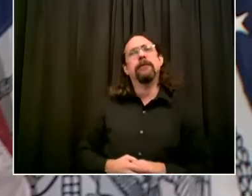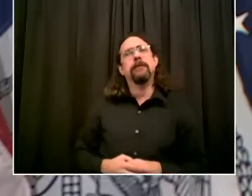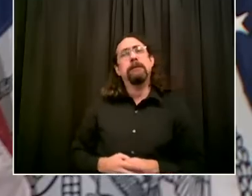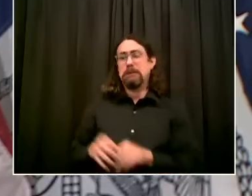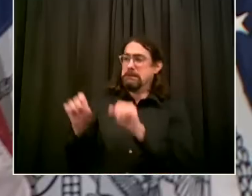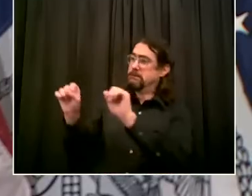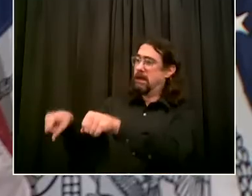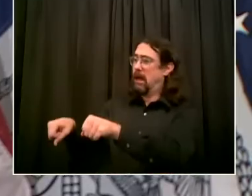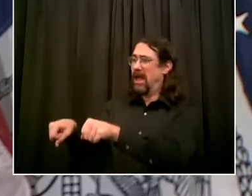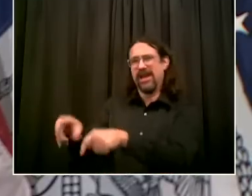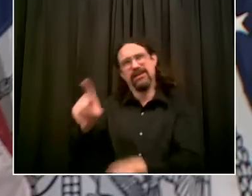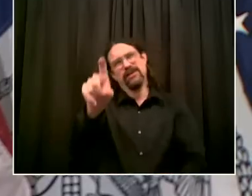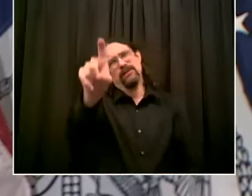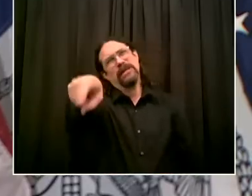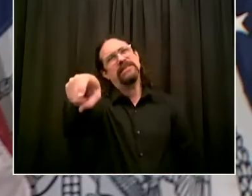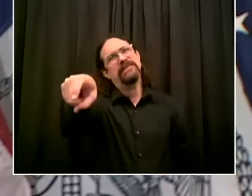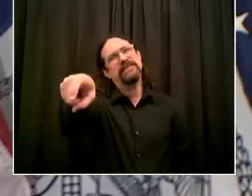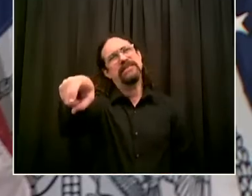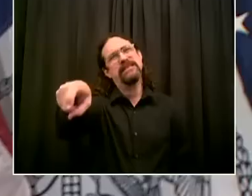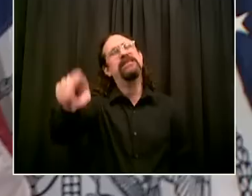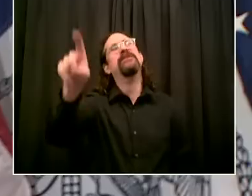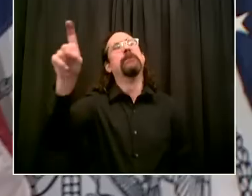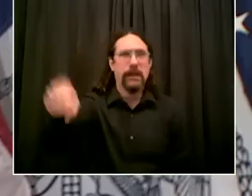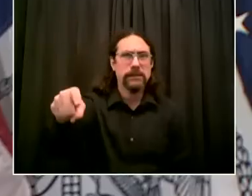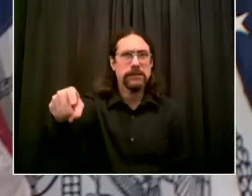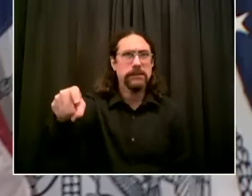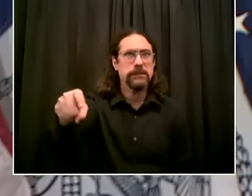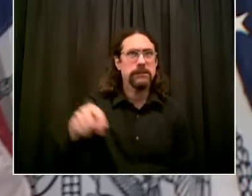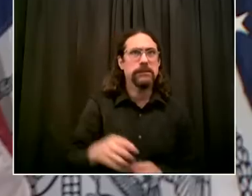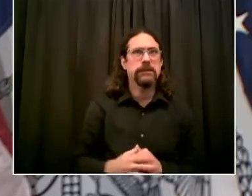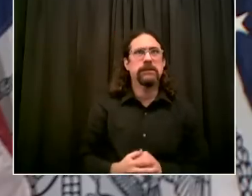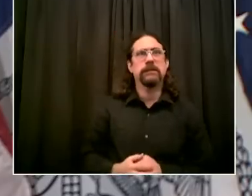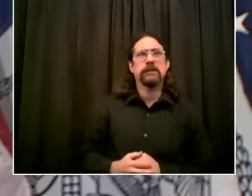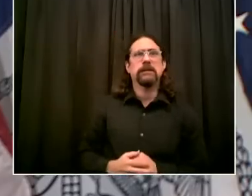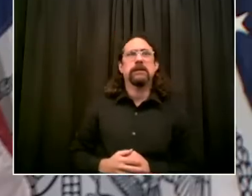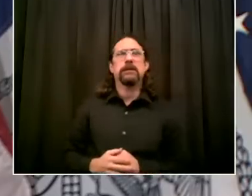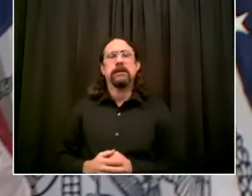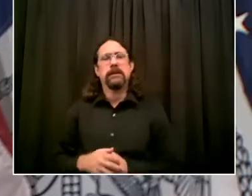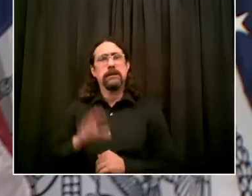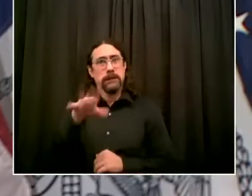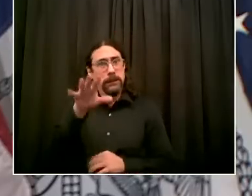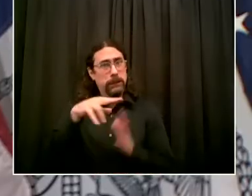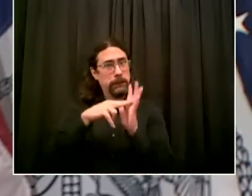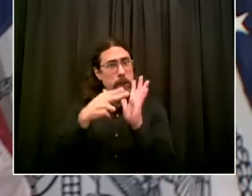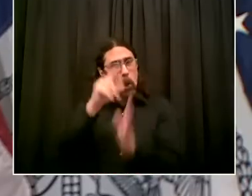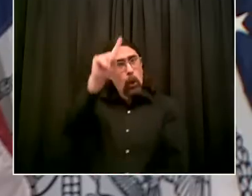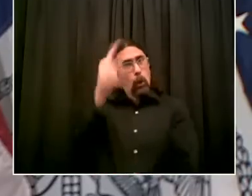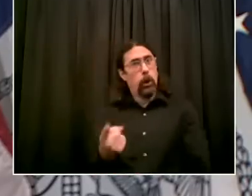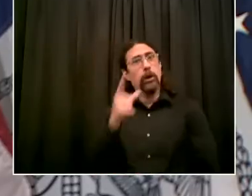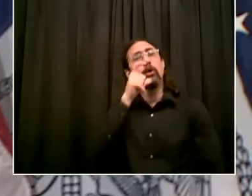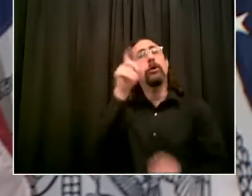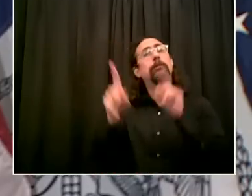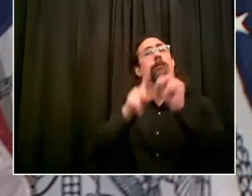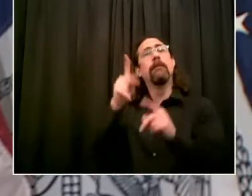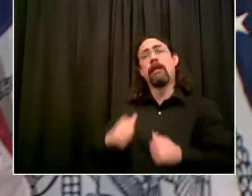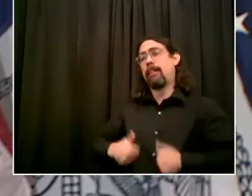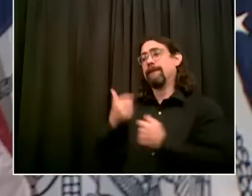THERE IS ABSOLUTELY TIIME TO O DOTHAT, BUT IT WILL TAKE EVERYONE'S